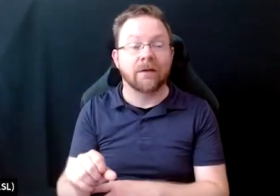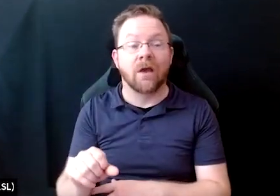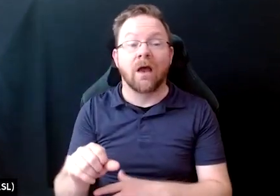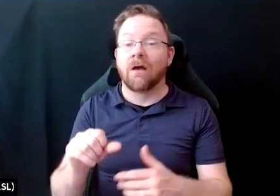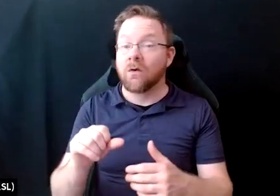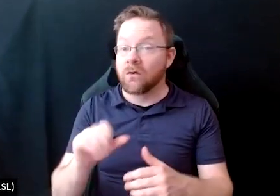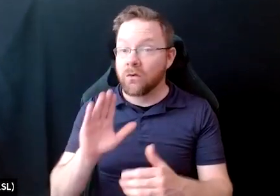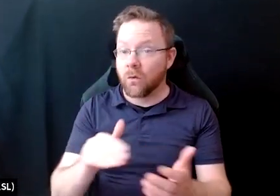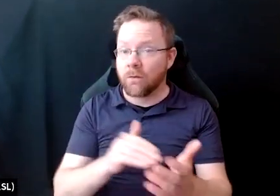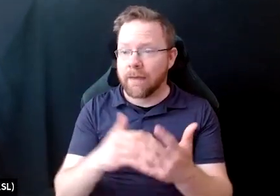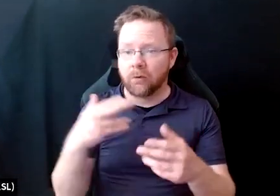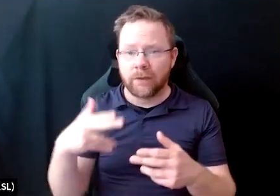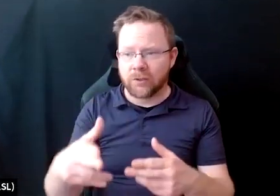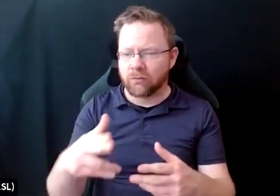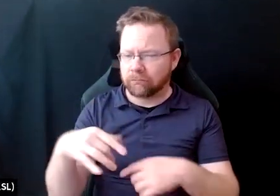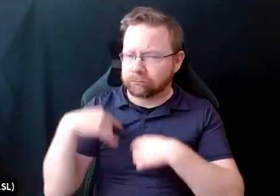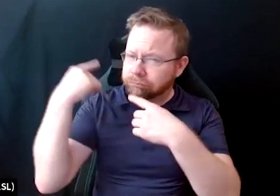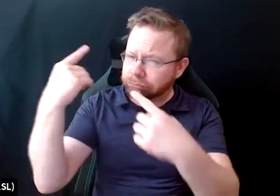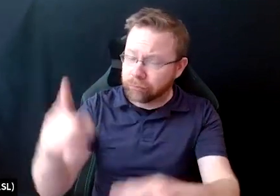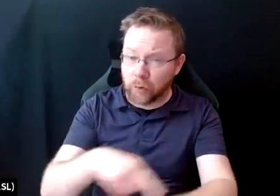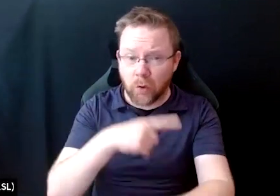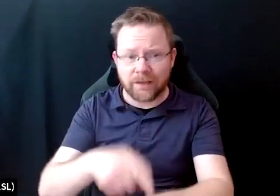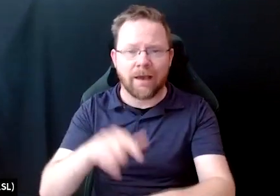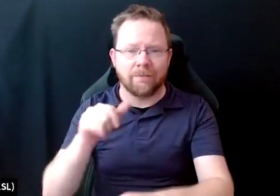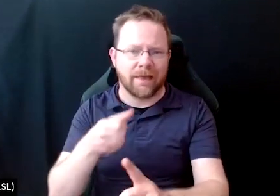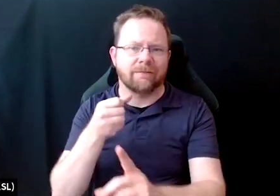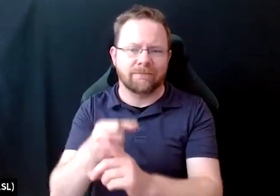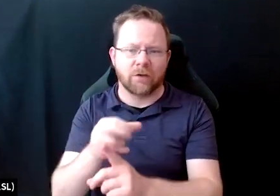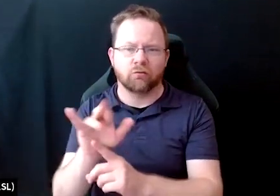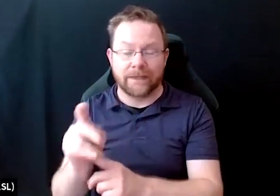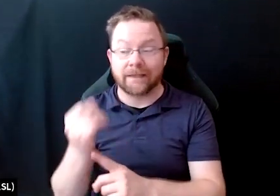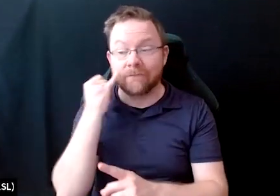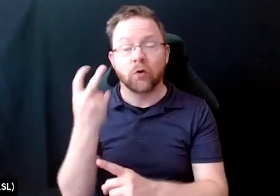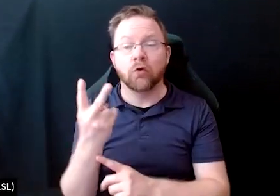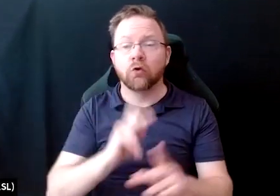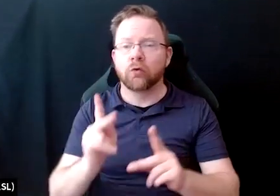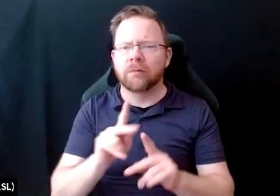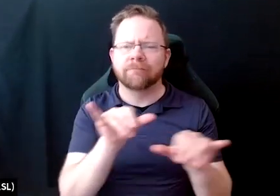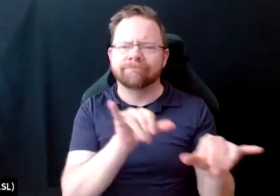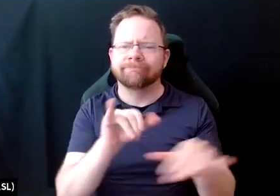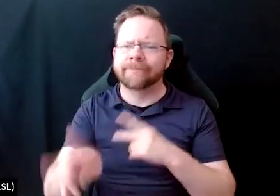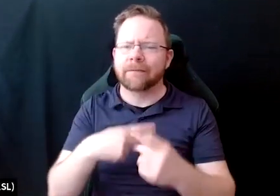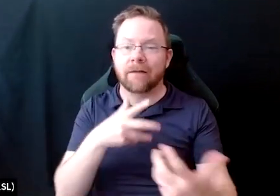There were two people who had similar accidents. One of them, they were able to save his life